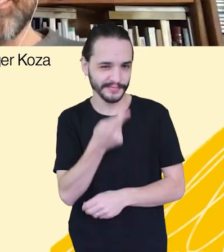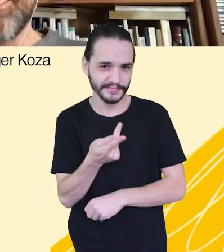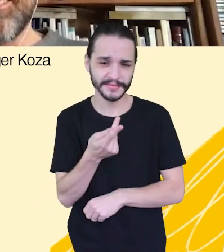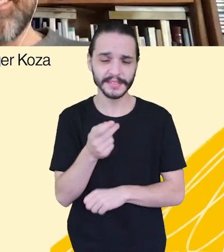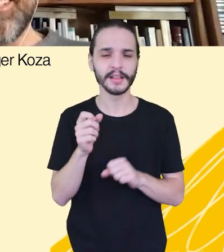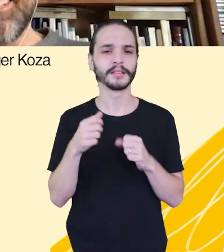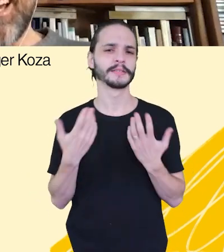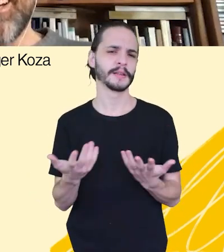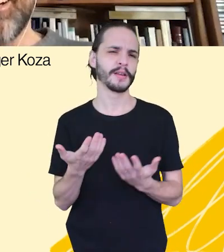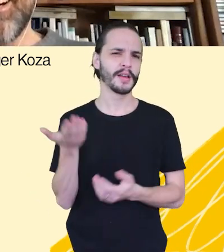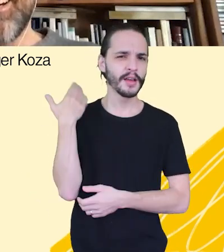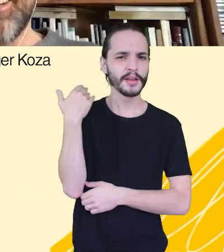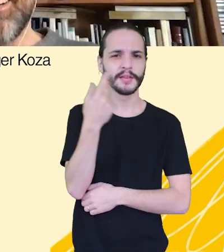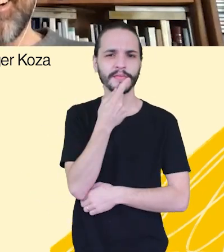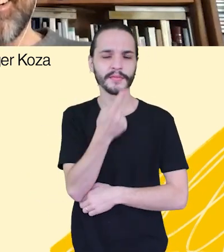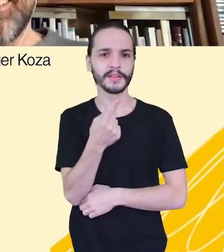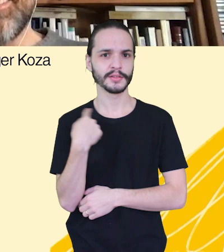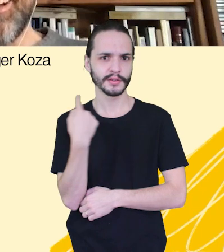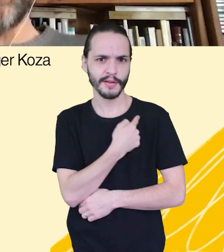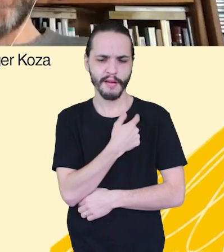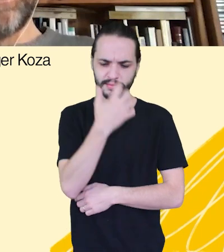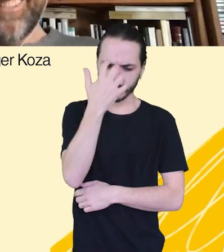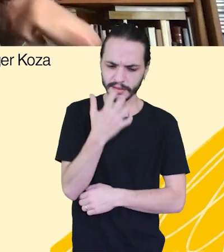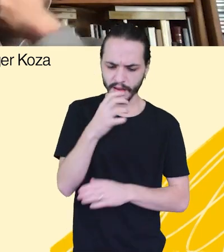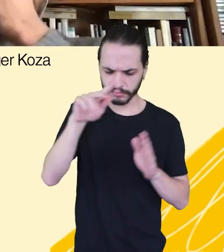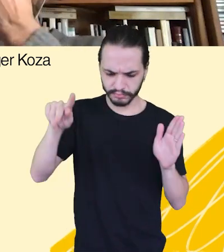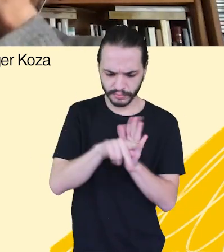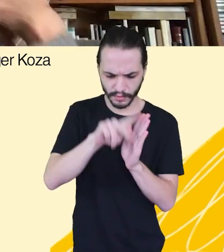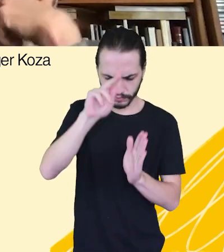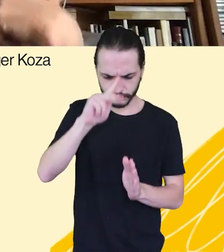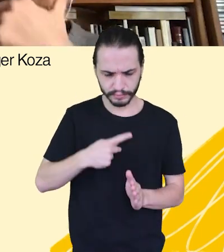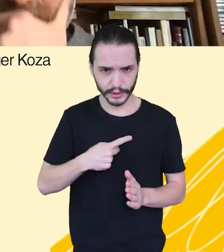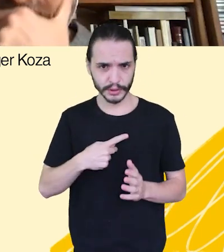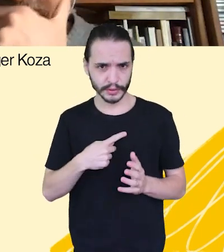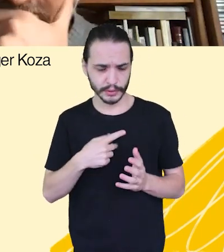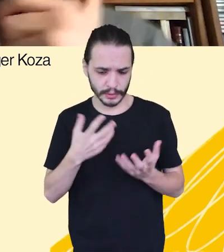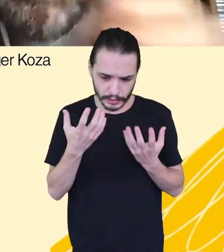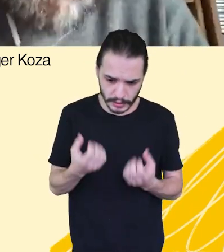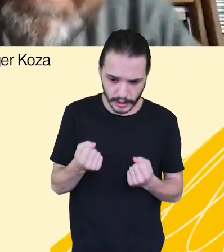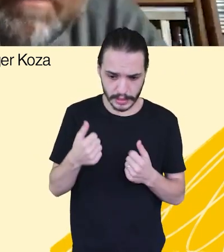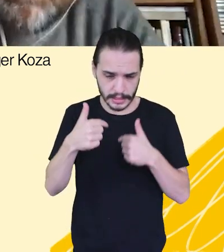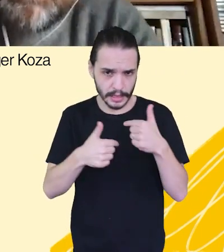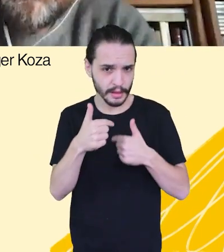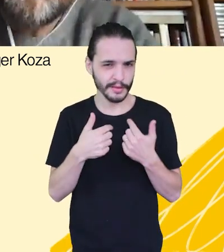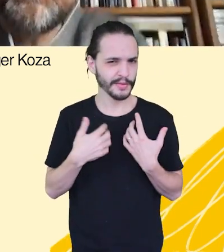What I said about taking yourself serious, because I don't want to be misunderstood.